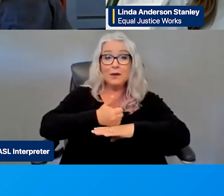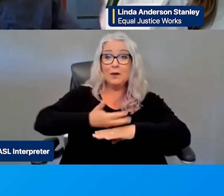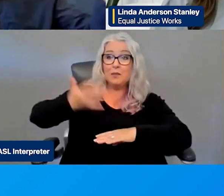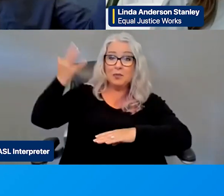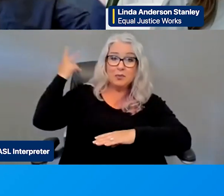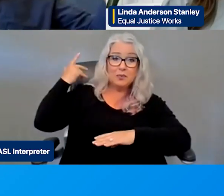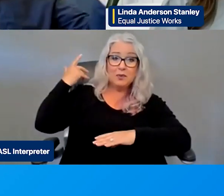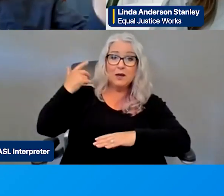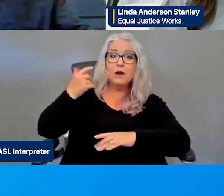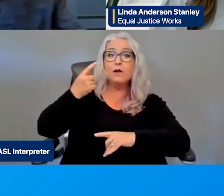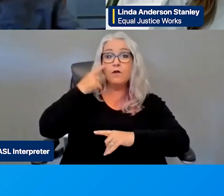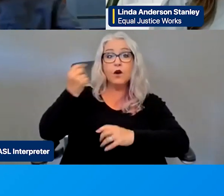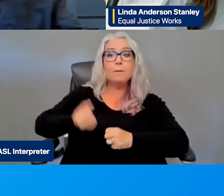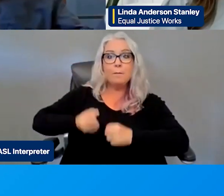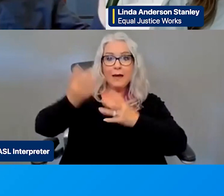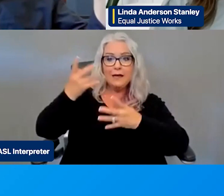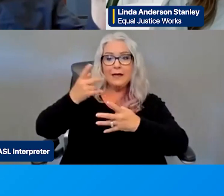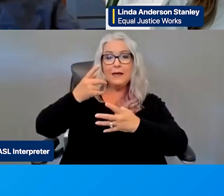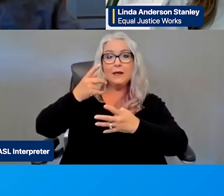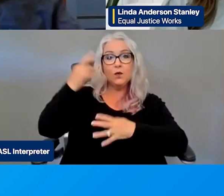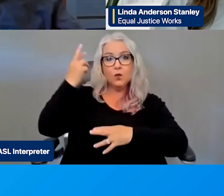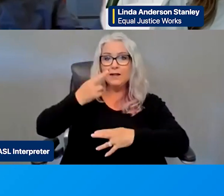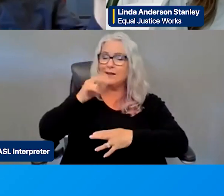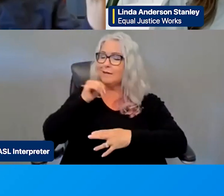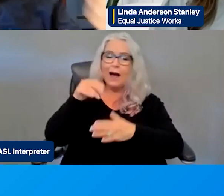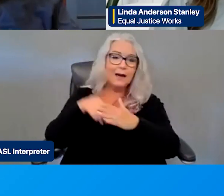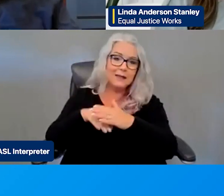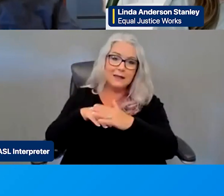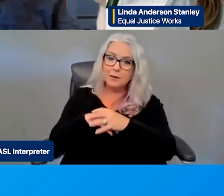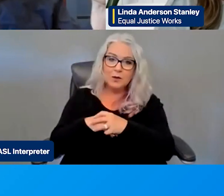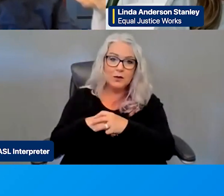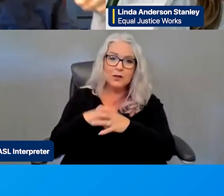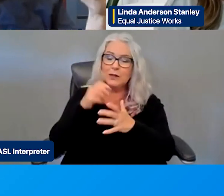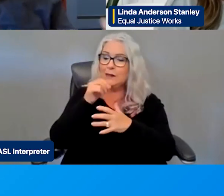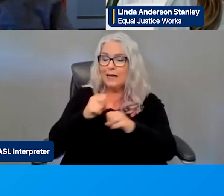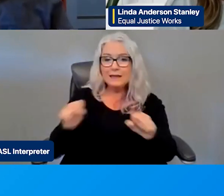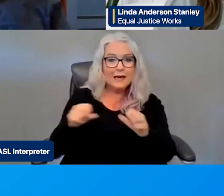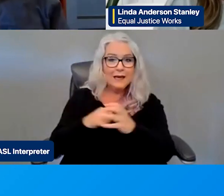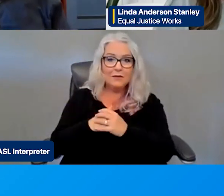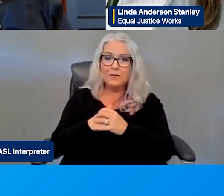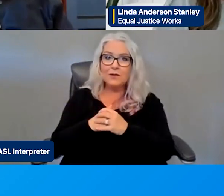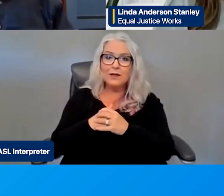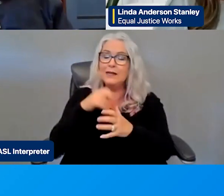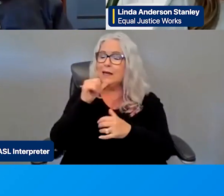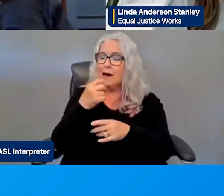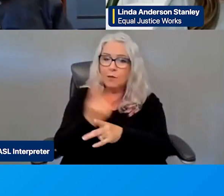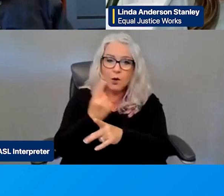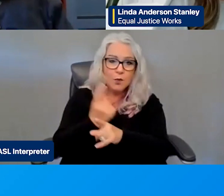for a lot of different specific reasons were not accessible, were not safe. Were not appropriate for folks with disabilities.